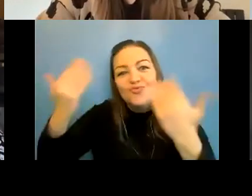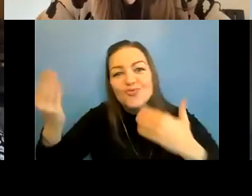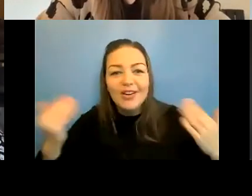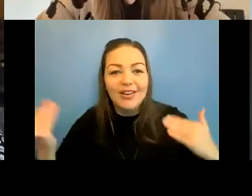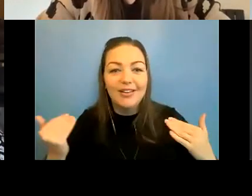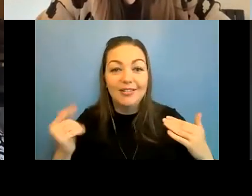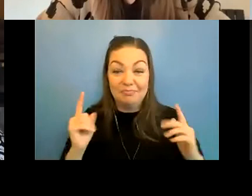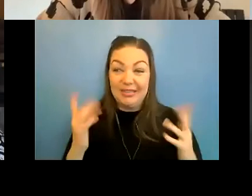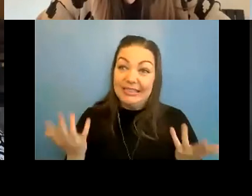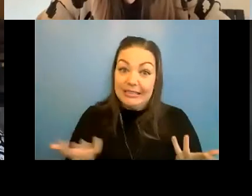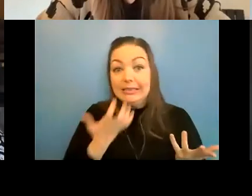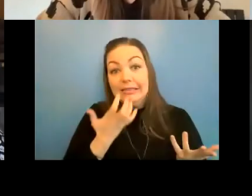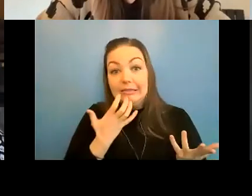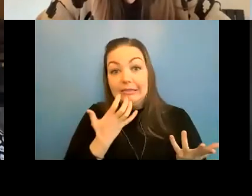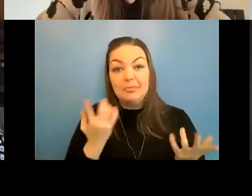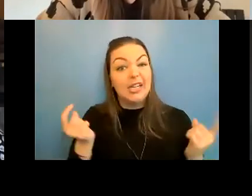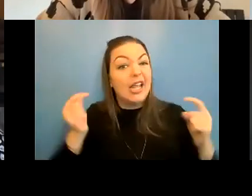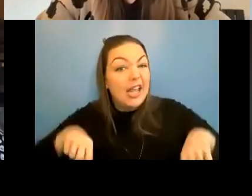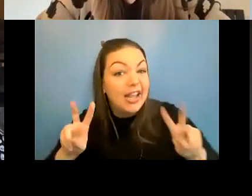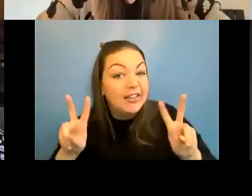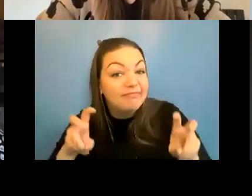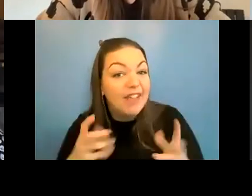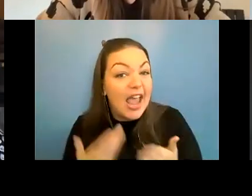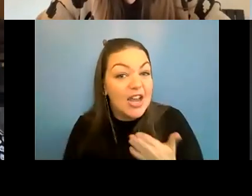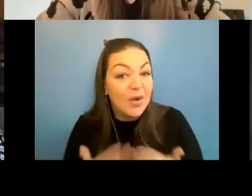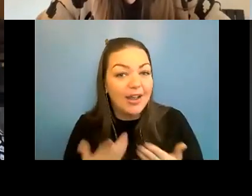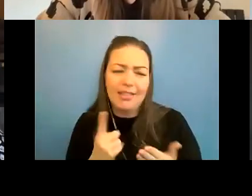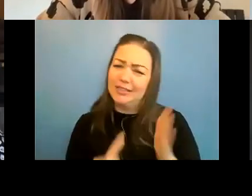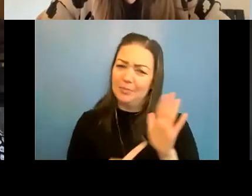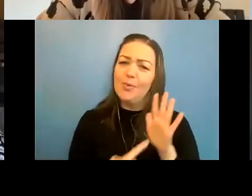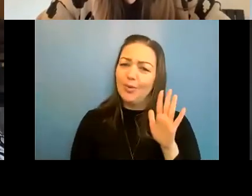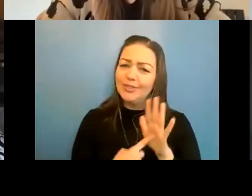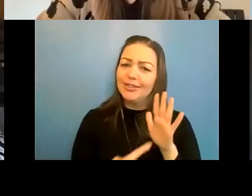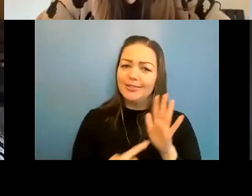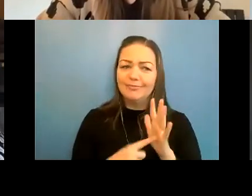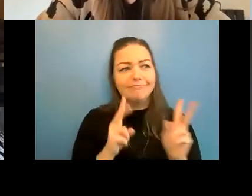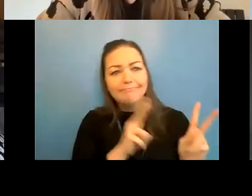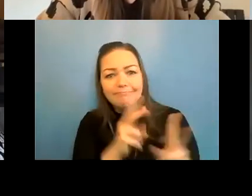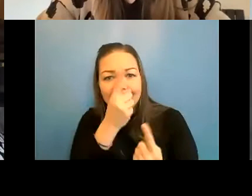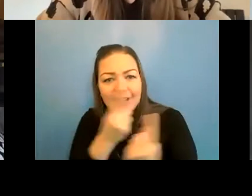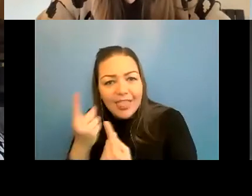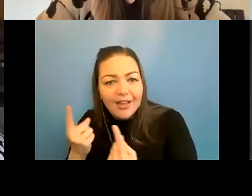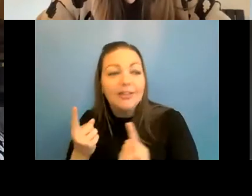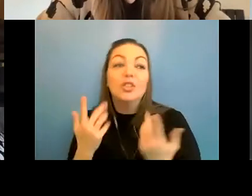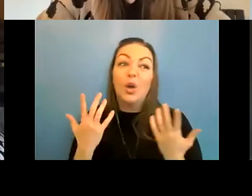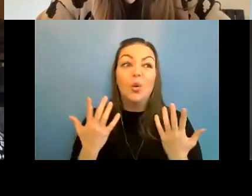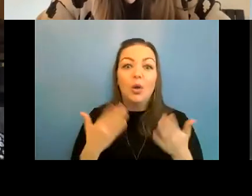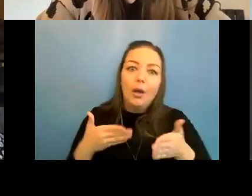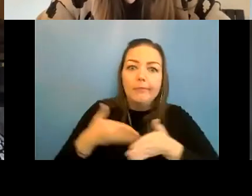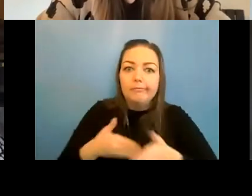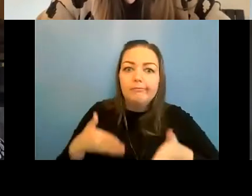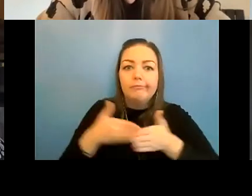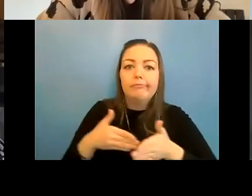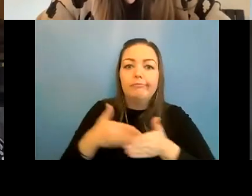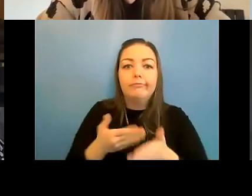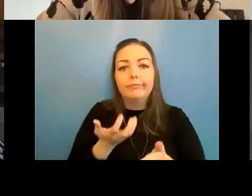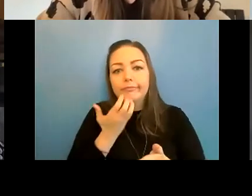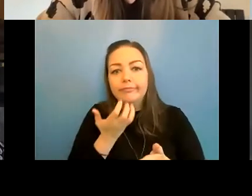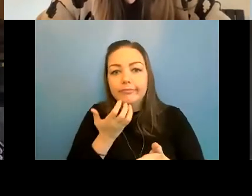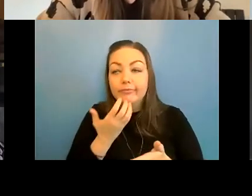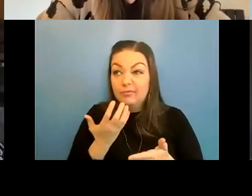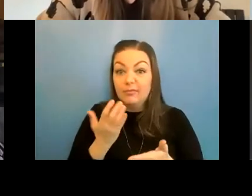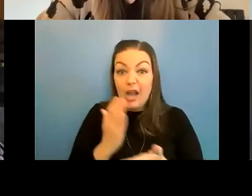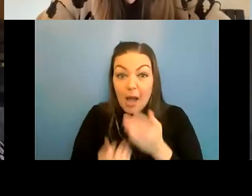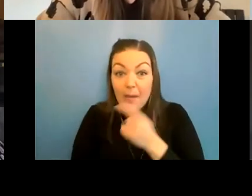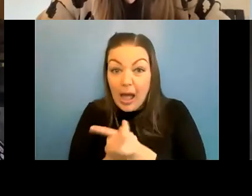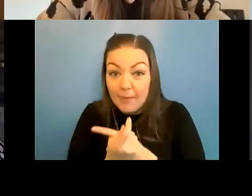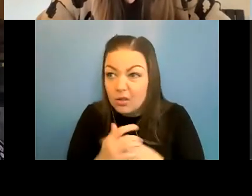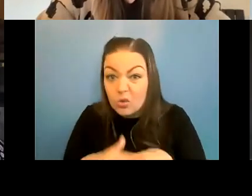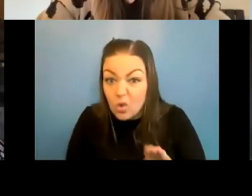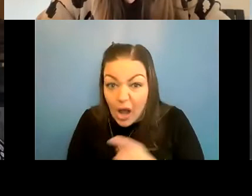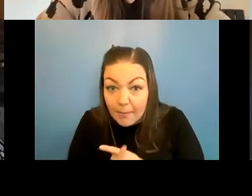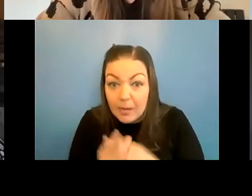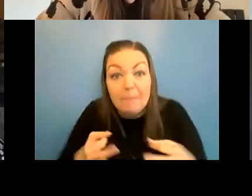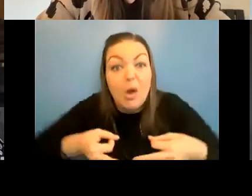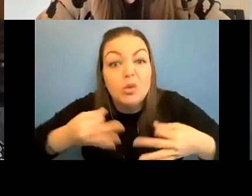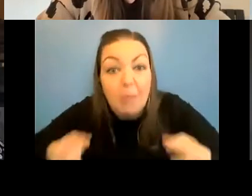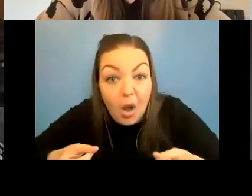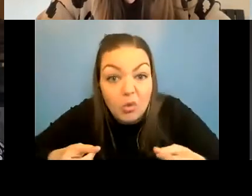world, but we are here, we're here together and I think that's the most important thing.